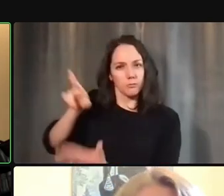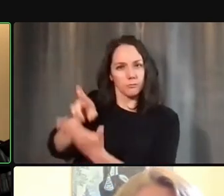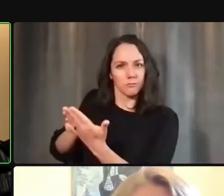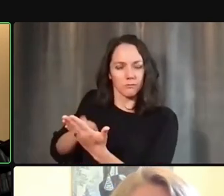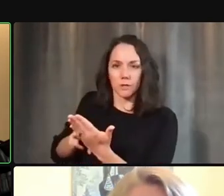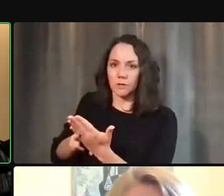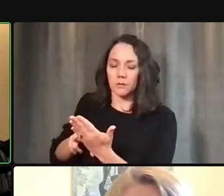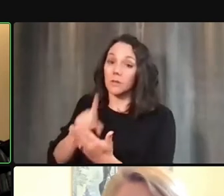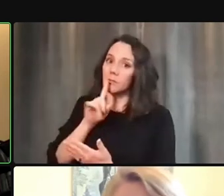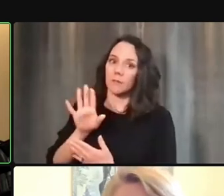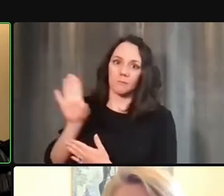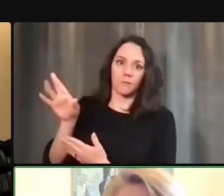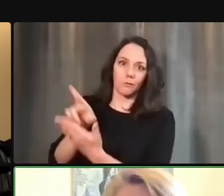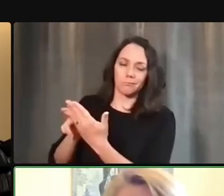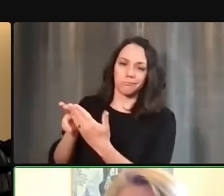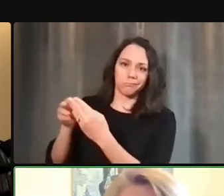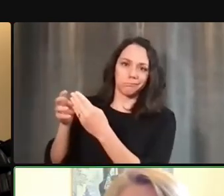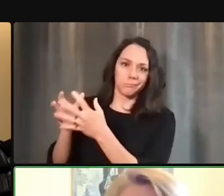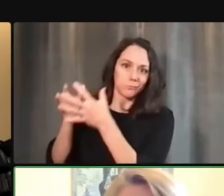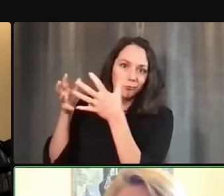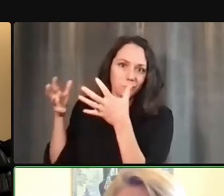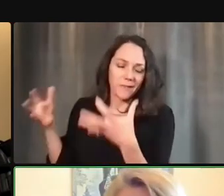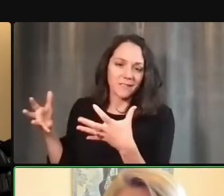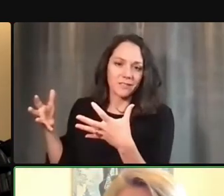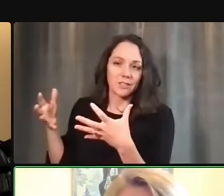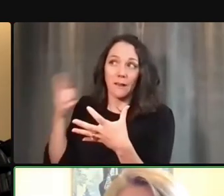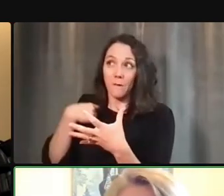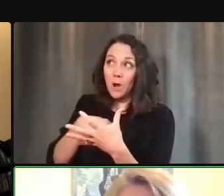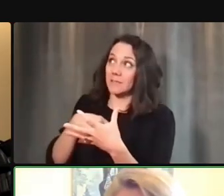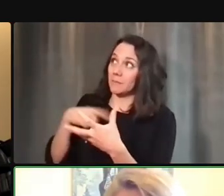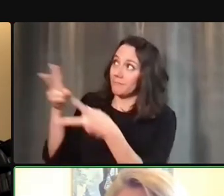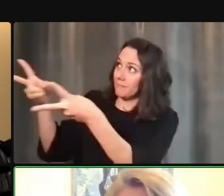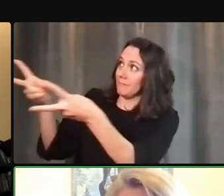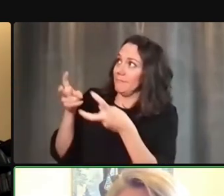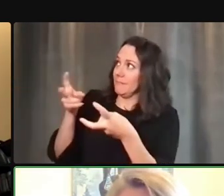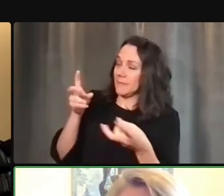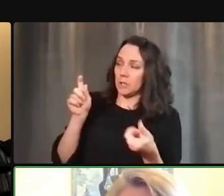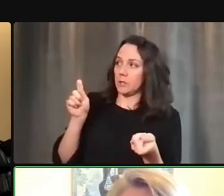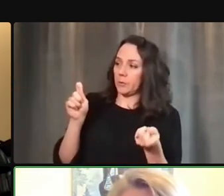a matter for us of adapting it to our programs.